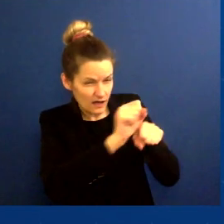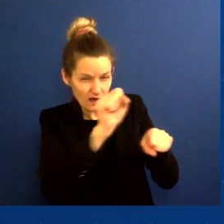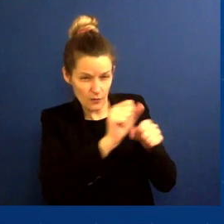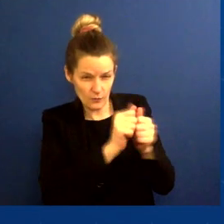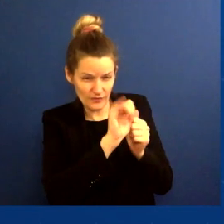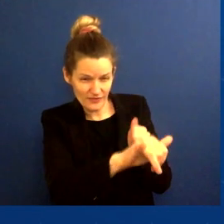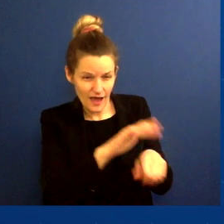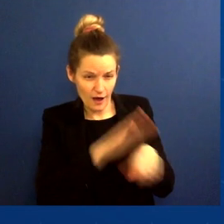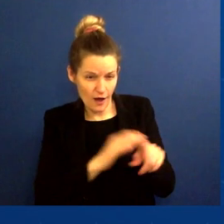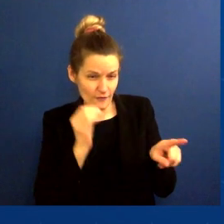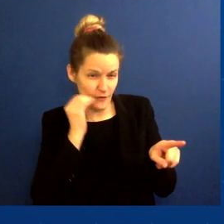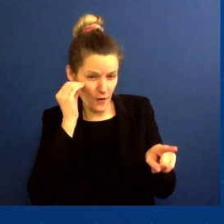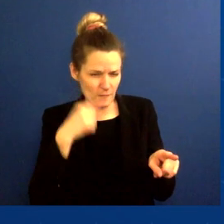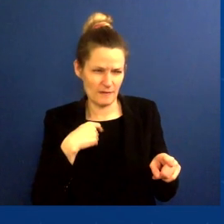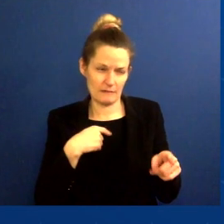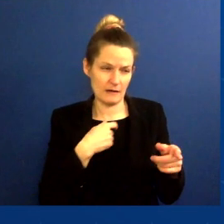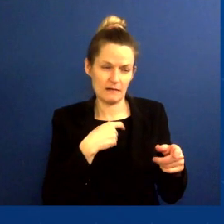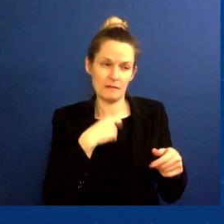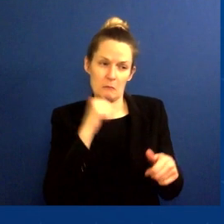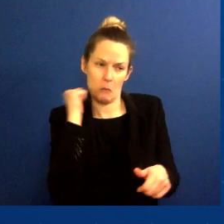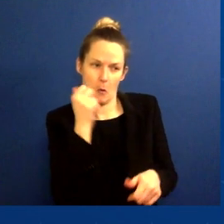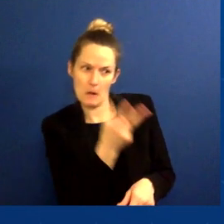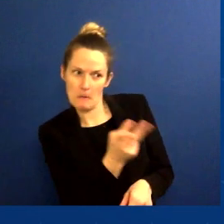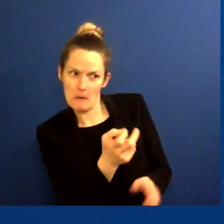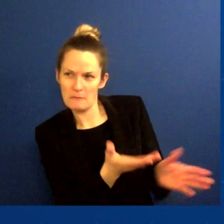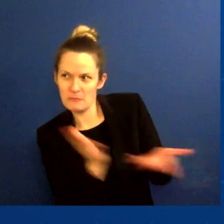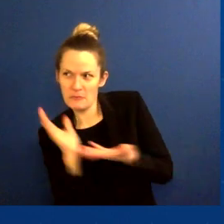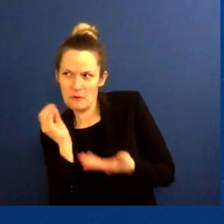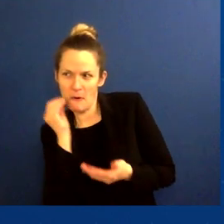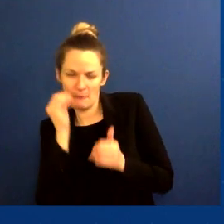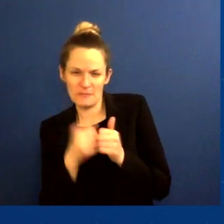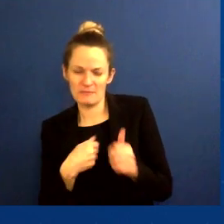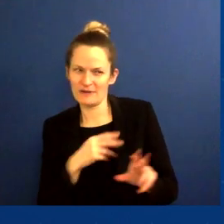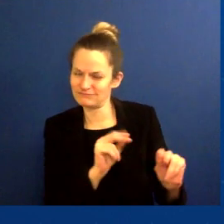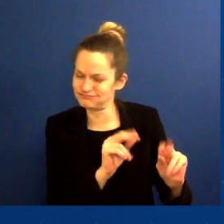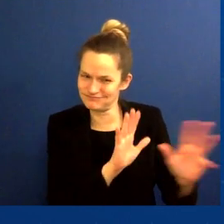But, look, folks, it really is -- it's an honor to be here, for real.